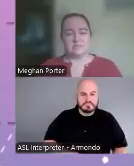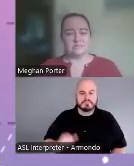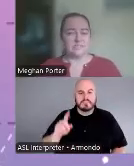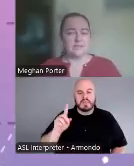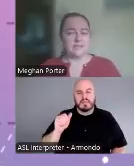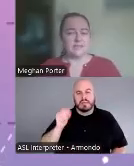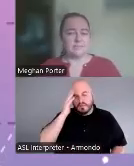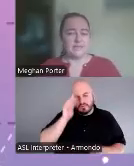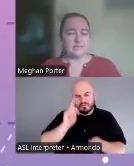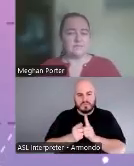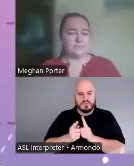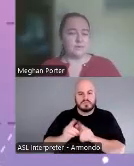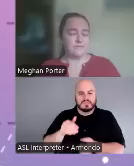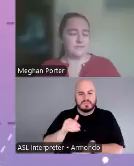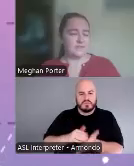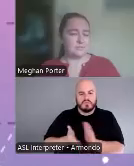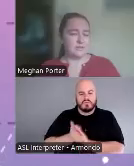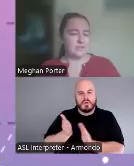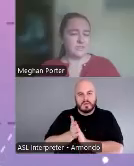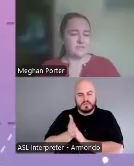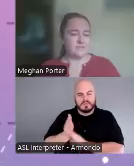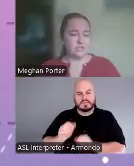runs mini-campaigns for both of these celebrations every July.